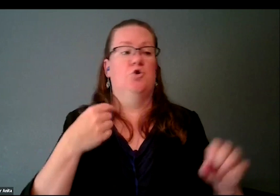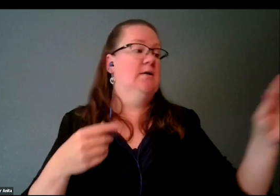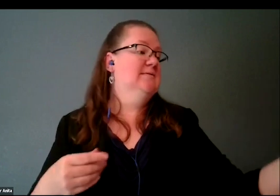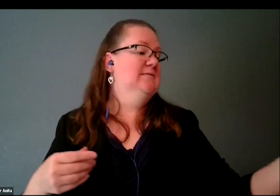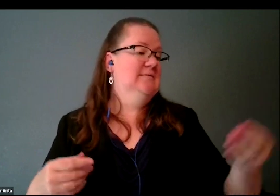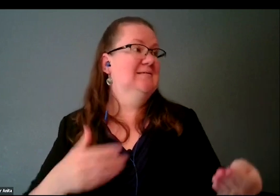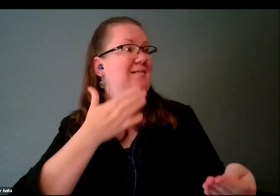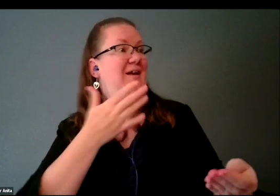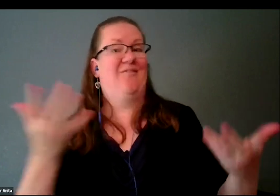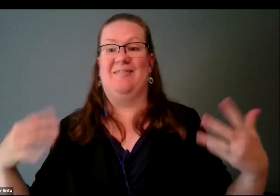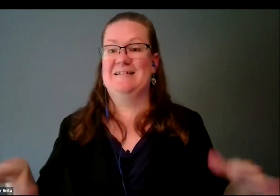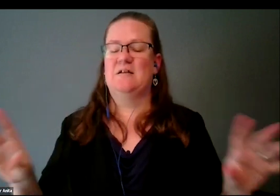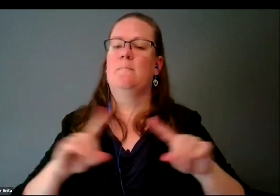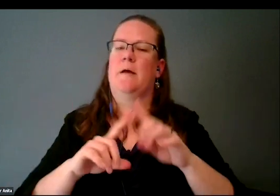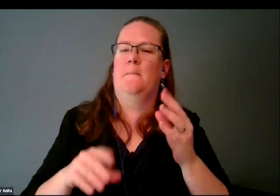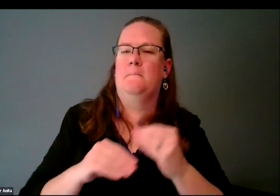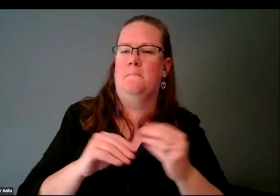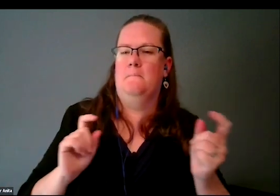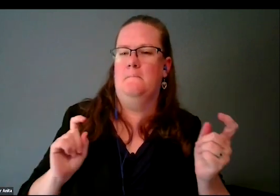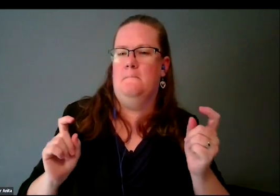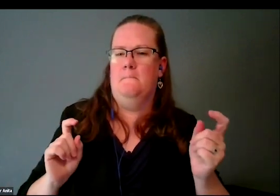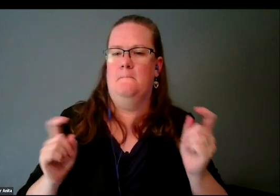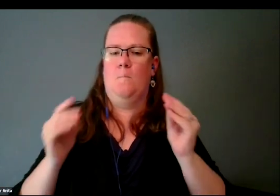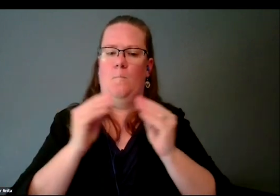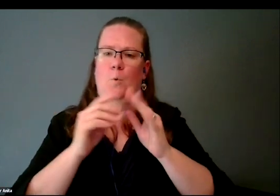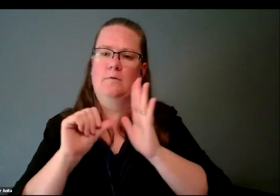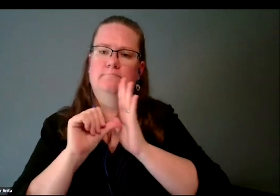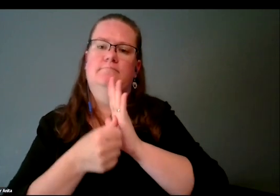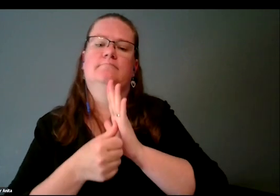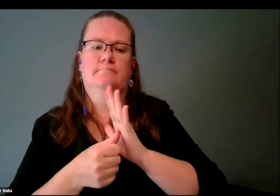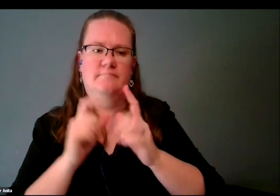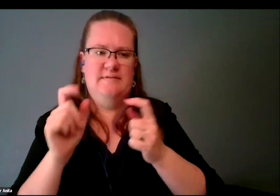but augmenting it to further enhance these features.